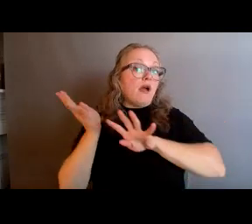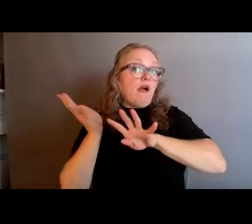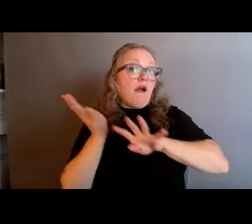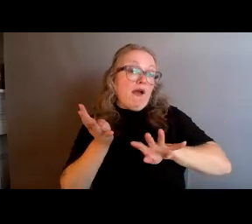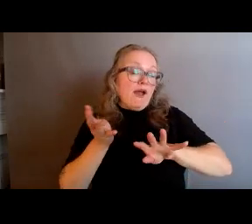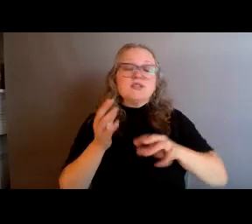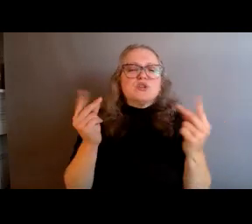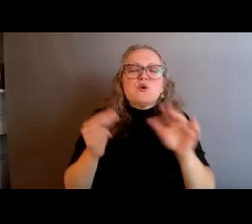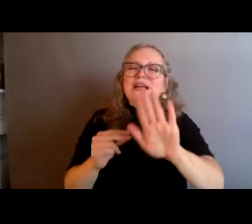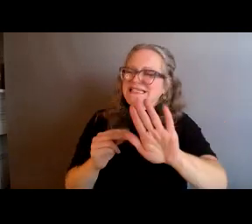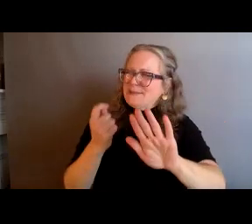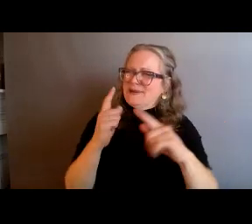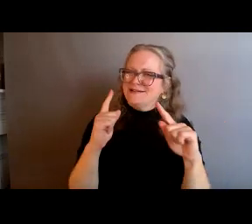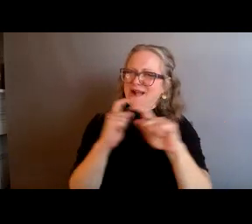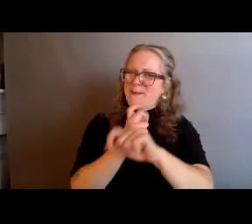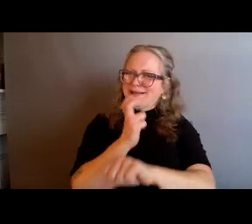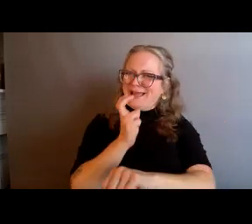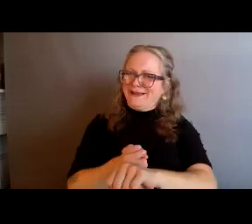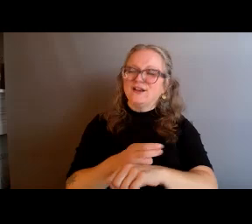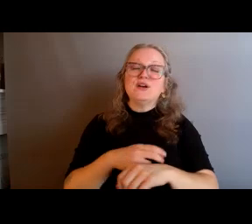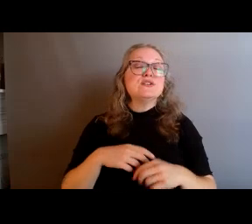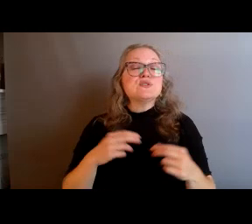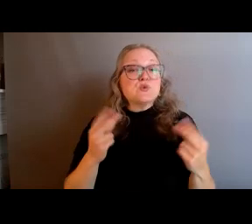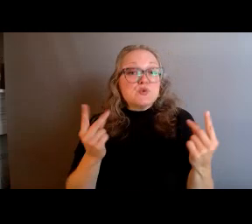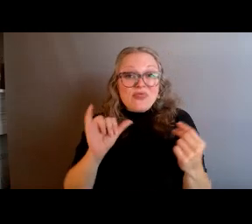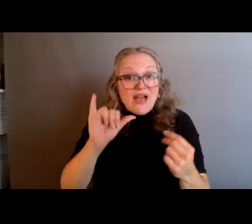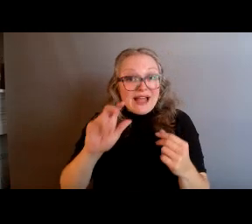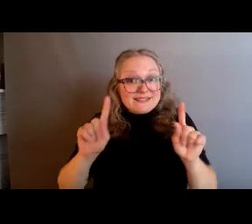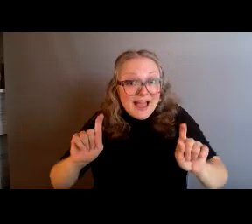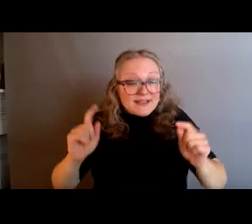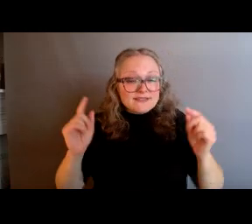This is where it gets a little complicated. What it's going to do is it's going to bypass